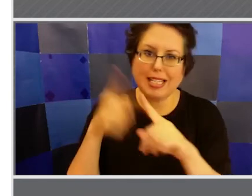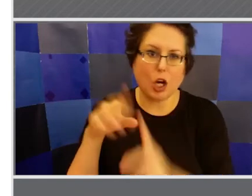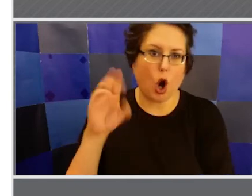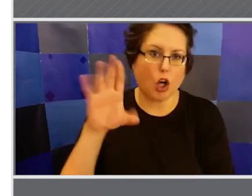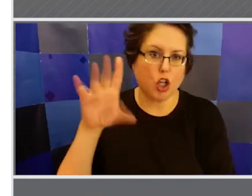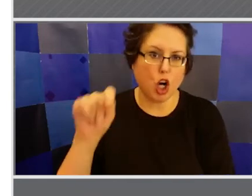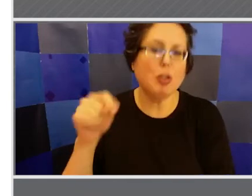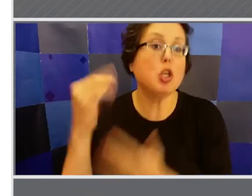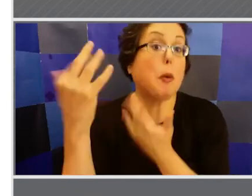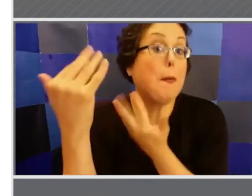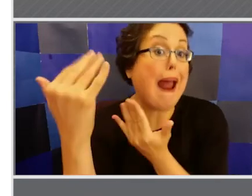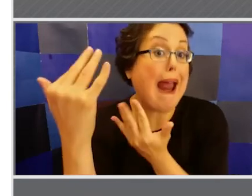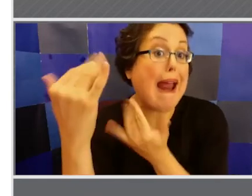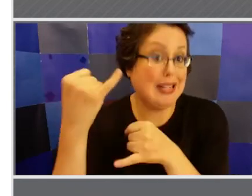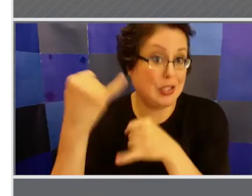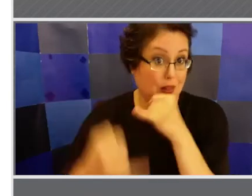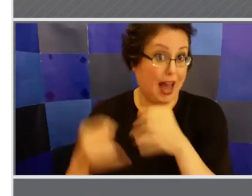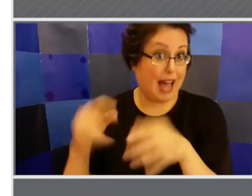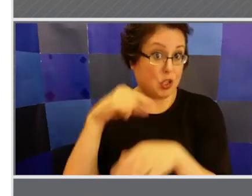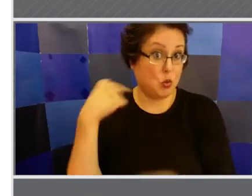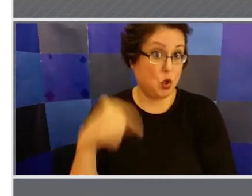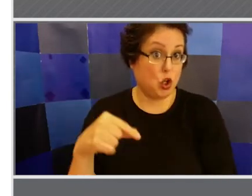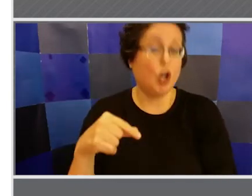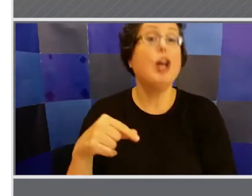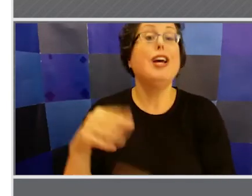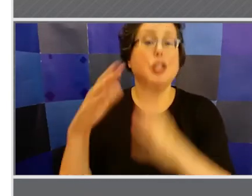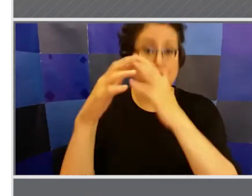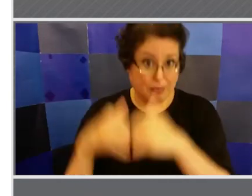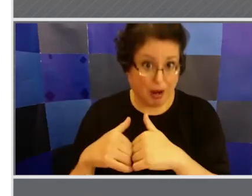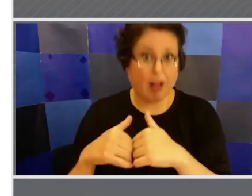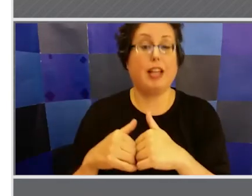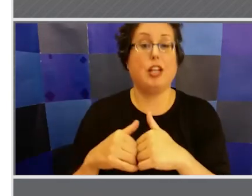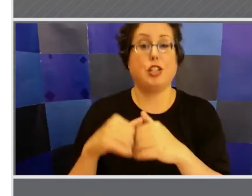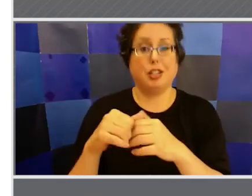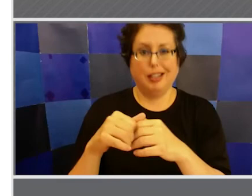quarter to move on properties slated for non emergency demolition.